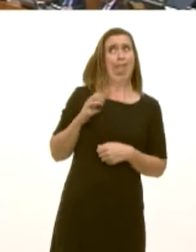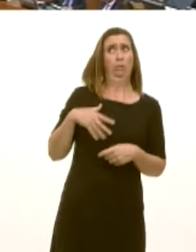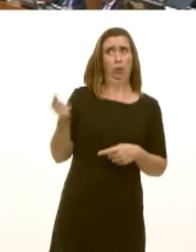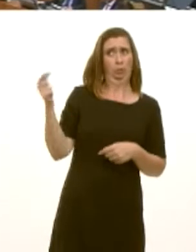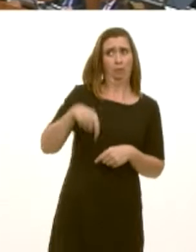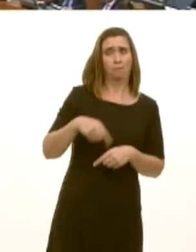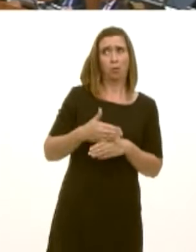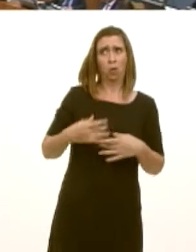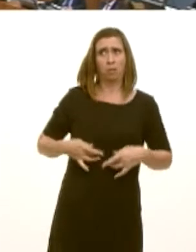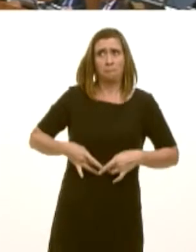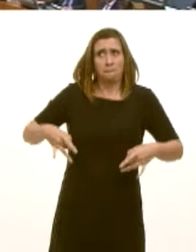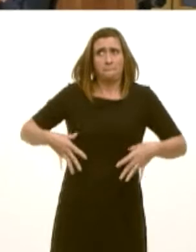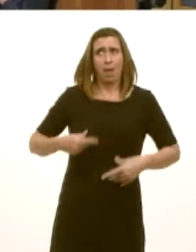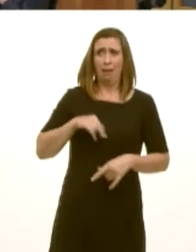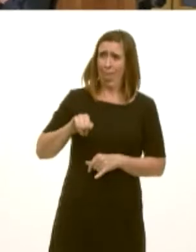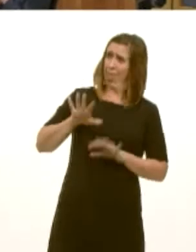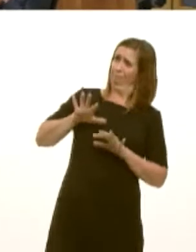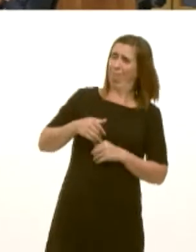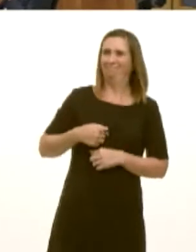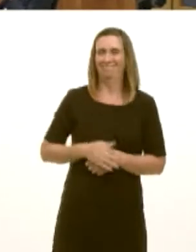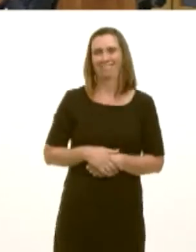Keith Davies: 7.